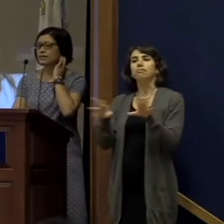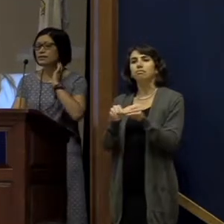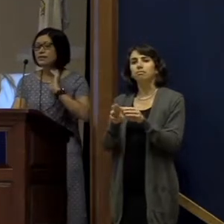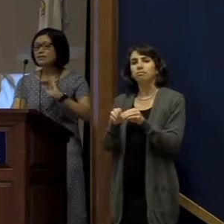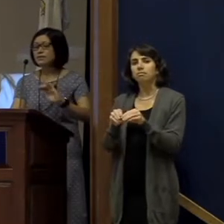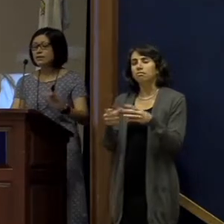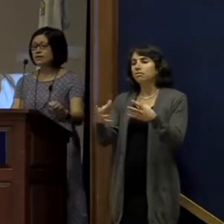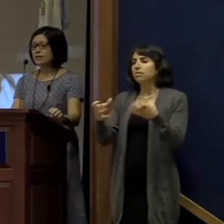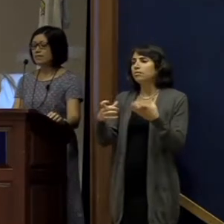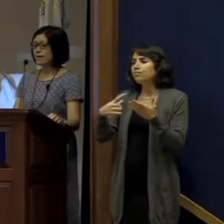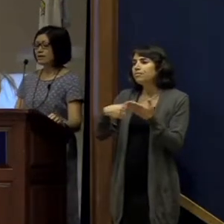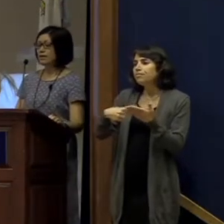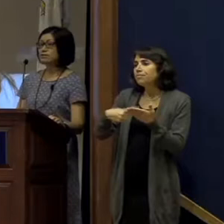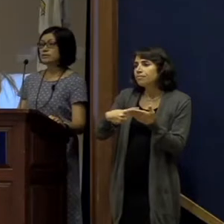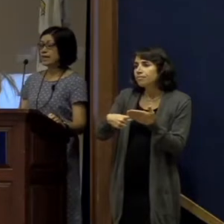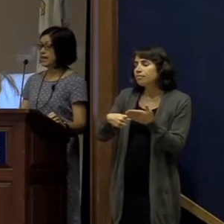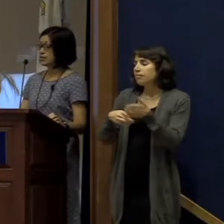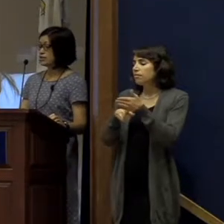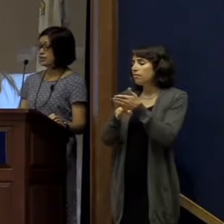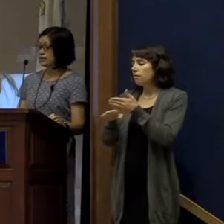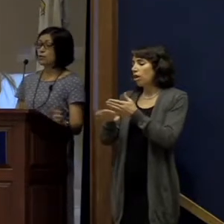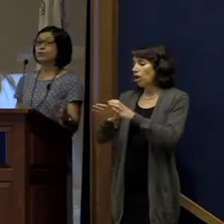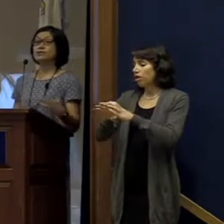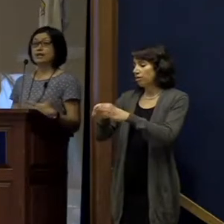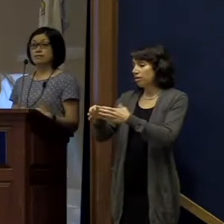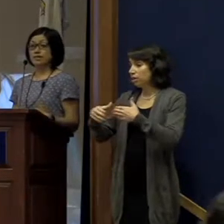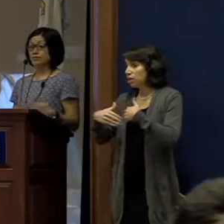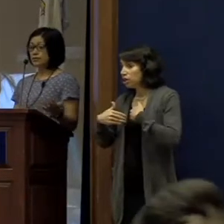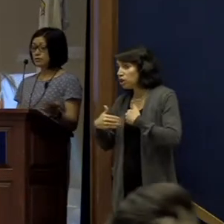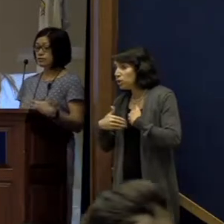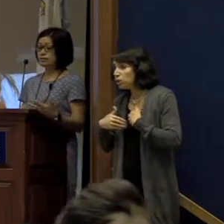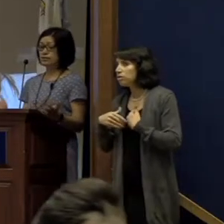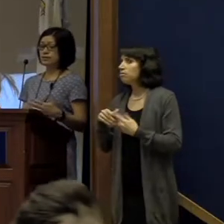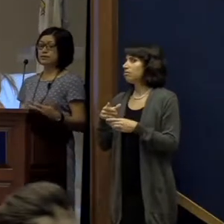From low-income backgrounds engage in science or STEM and I will use these terms interchangeably